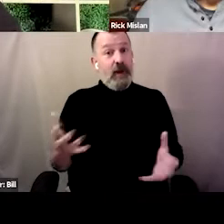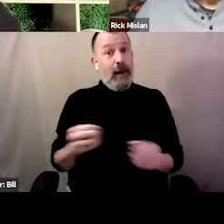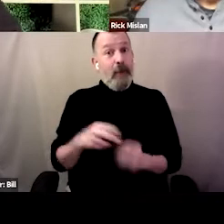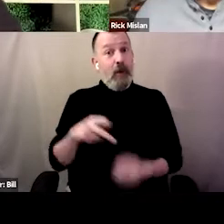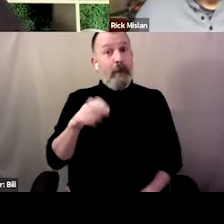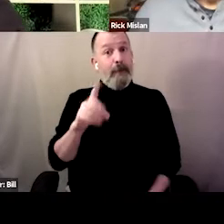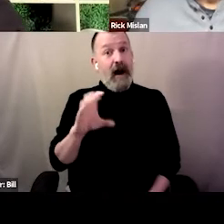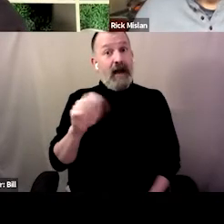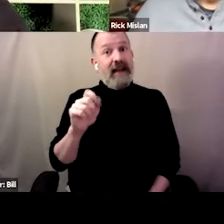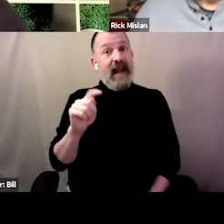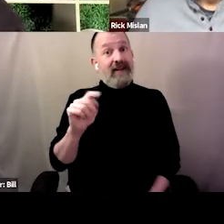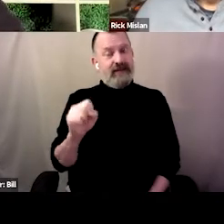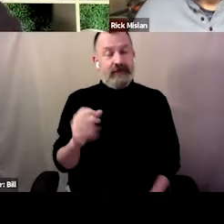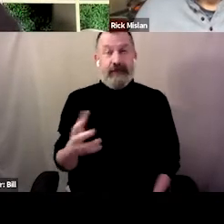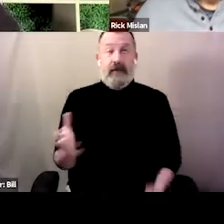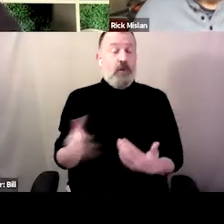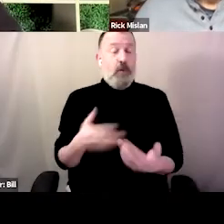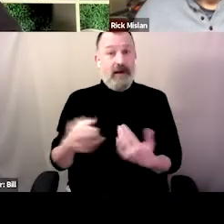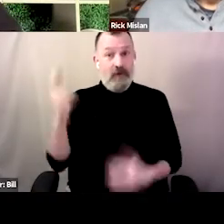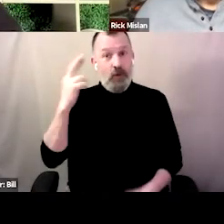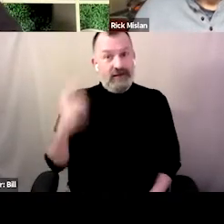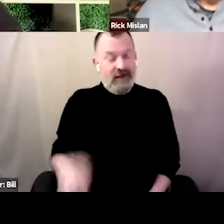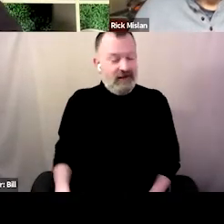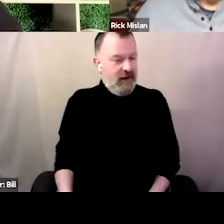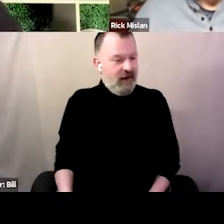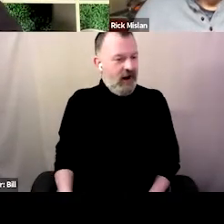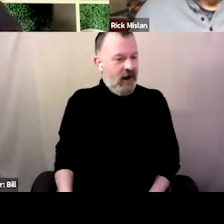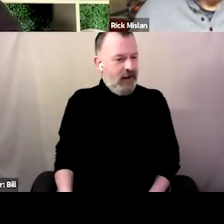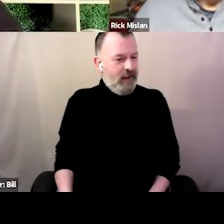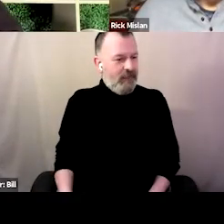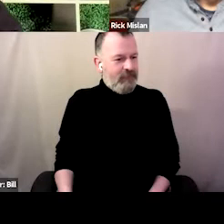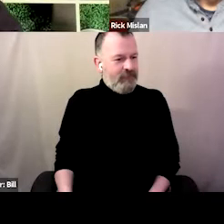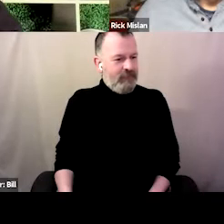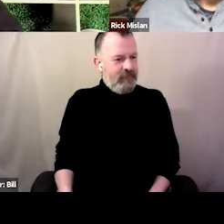CalebBarlow: For whatever reason, um, and this is a fun. I don't know cove.